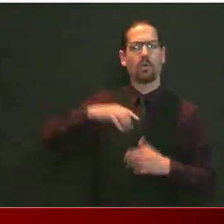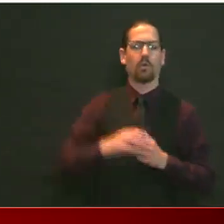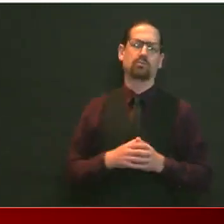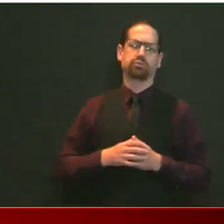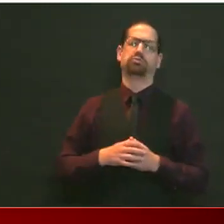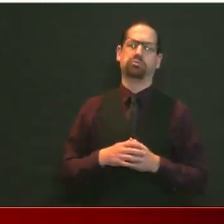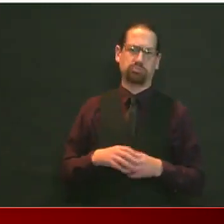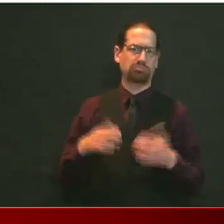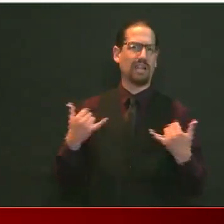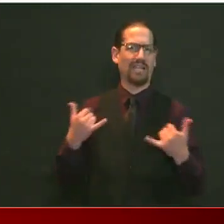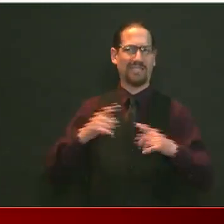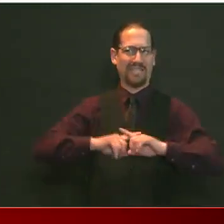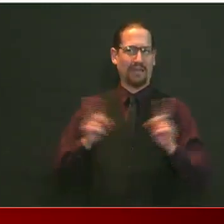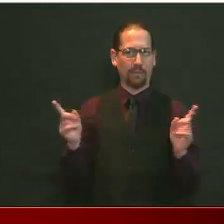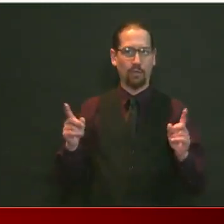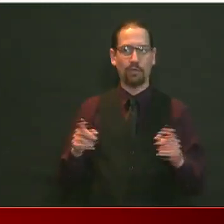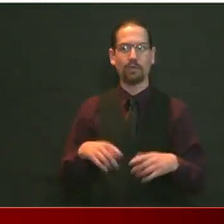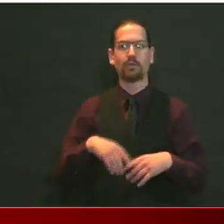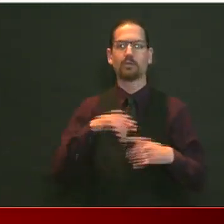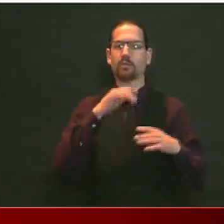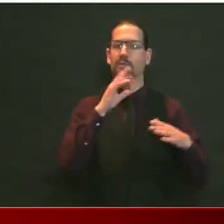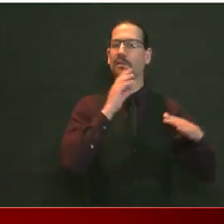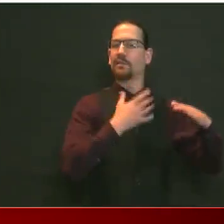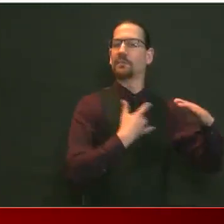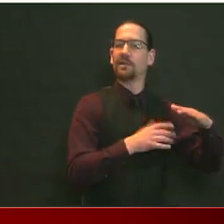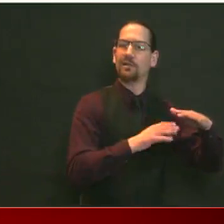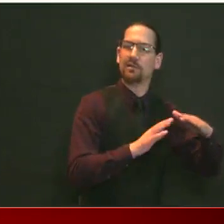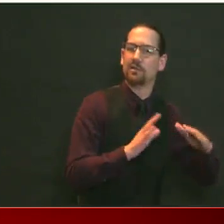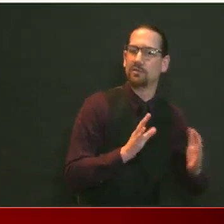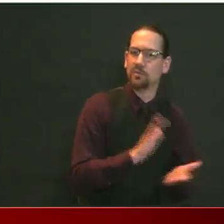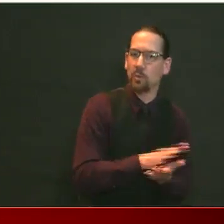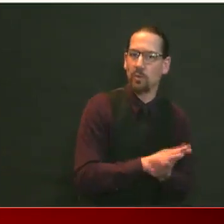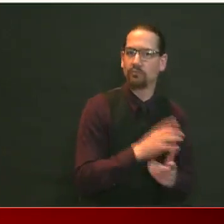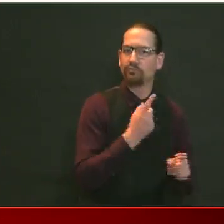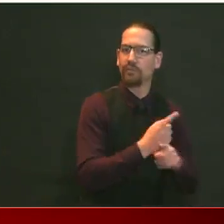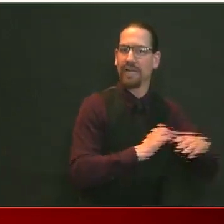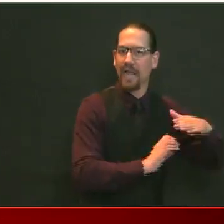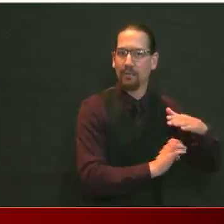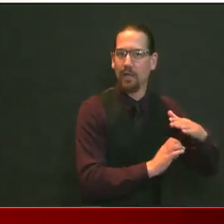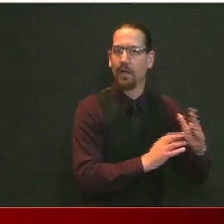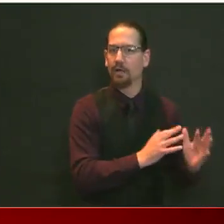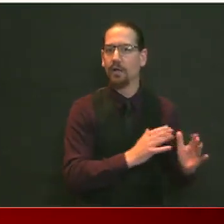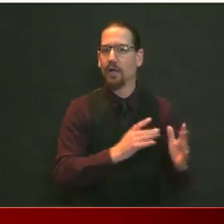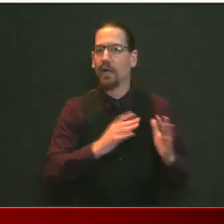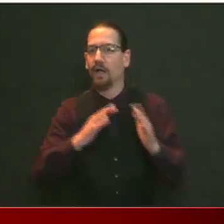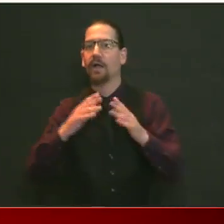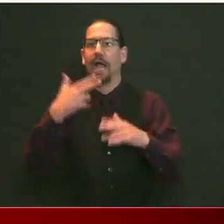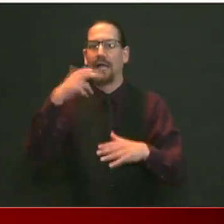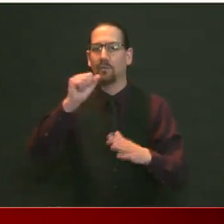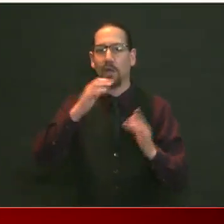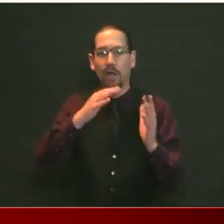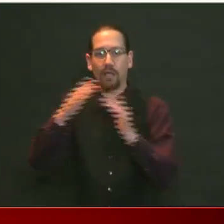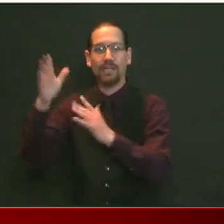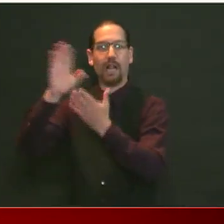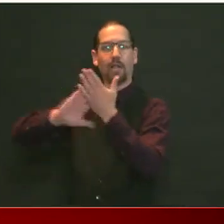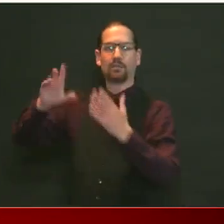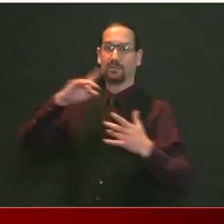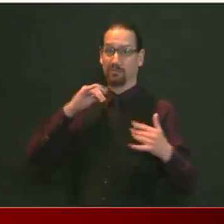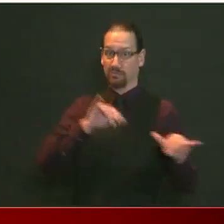THINK COLLEGE IS GOING TO LOOK DIFFERENT FOR EVERYONE. I THINK SCHOOL -- I THINK EVERYTHING IS GOING TO LOOK DIFFERENT FOR A LONG TIME.